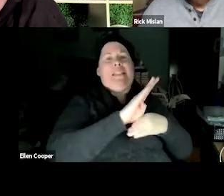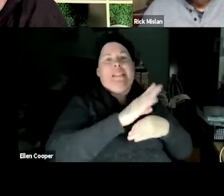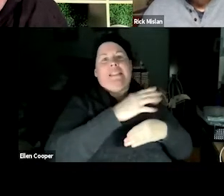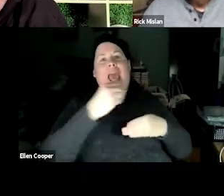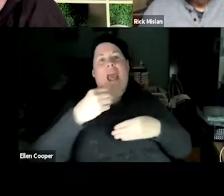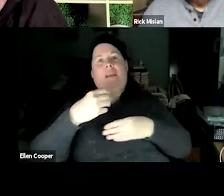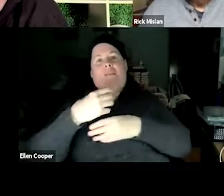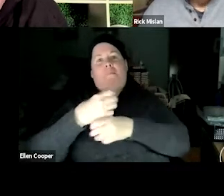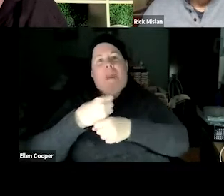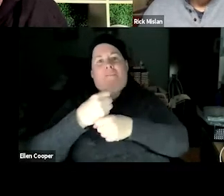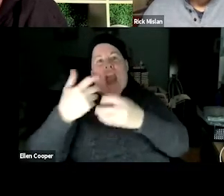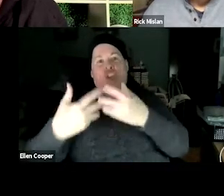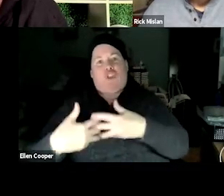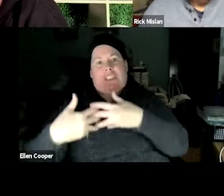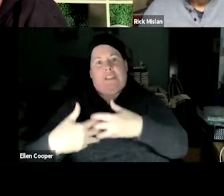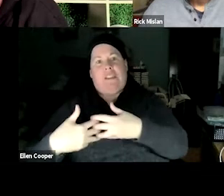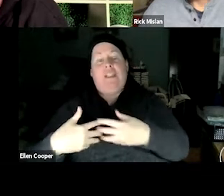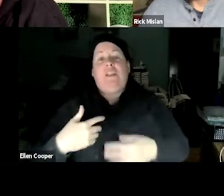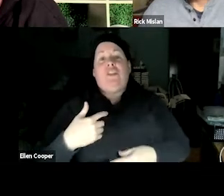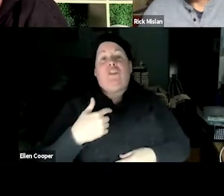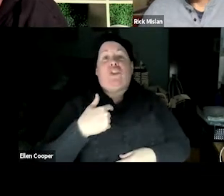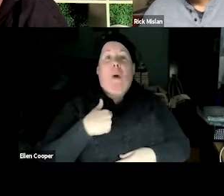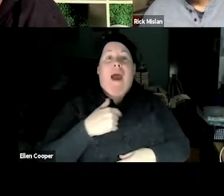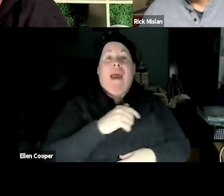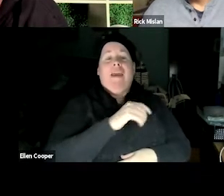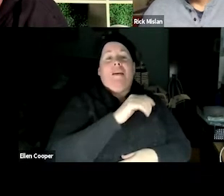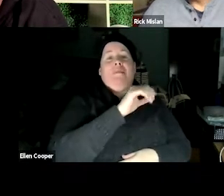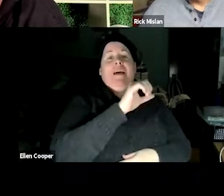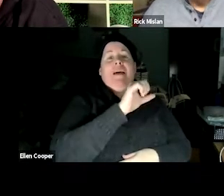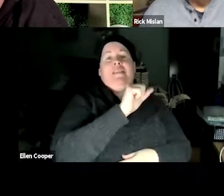CalebBarlow: So I am both a solder School grad, as well as a cake lease and grab